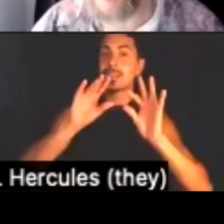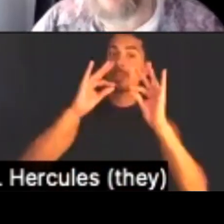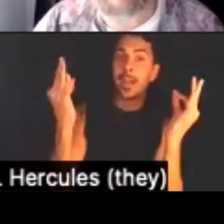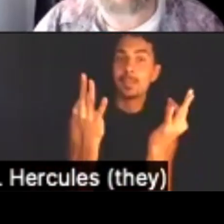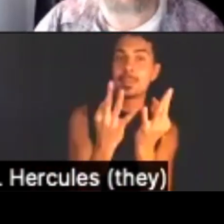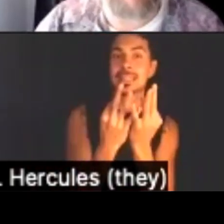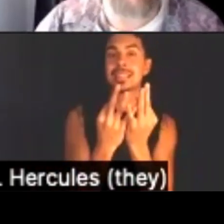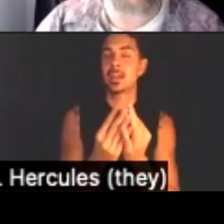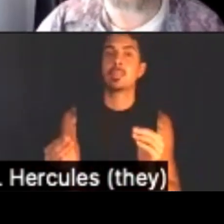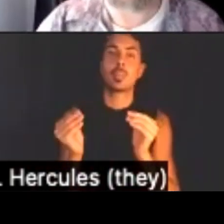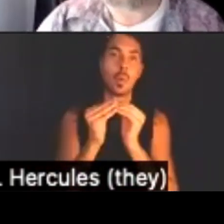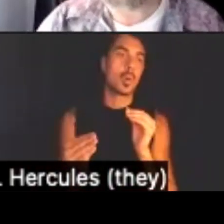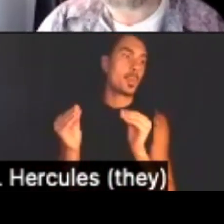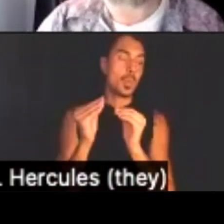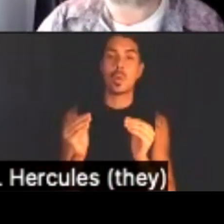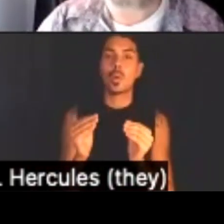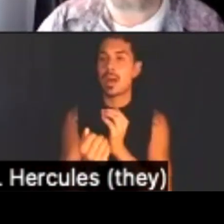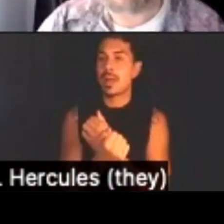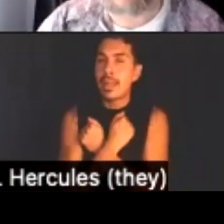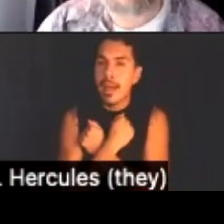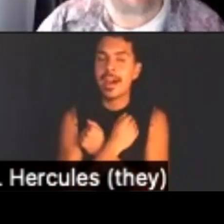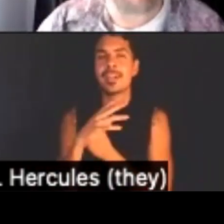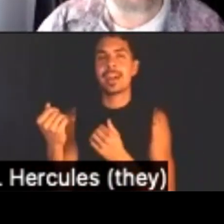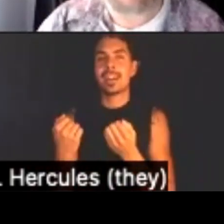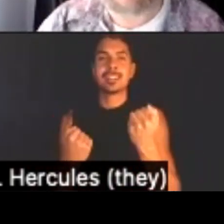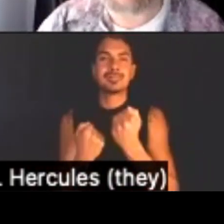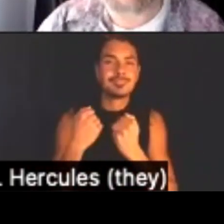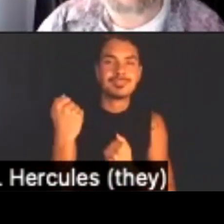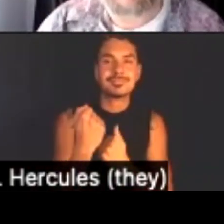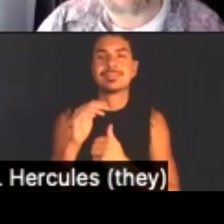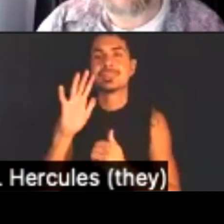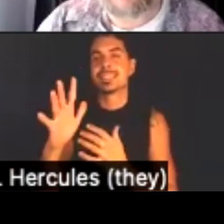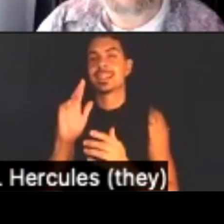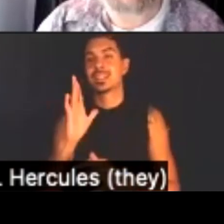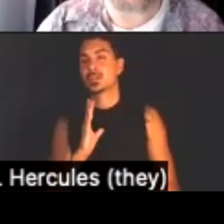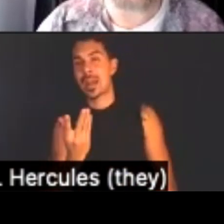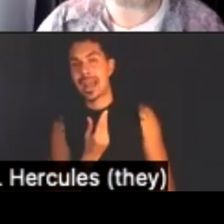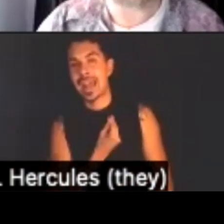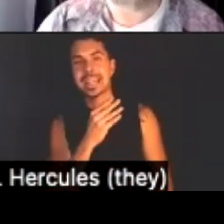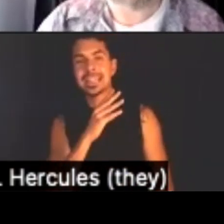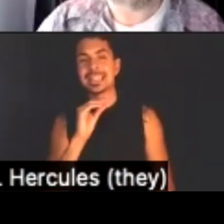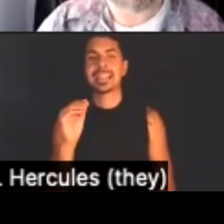and loving and carrying on their trans and gender expansive kids.